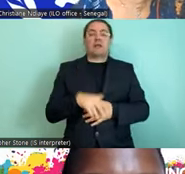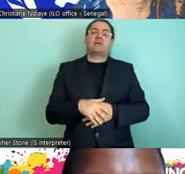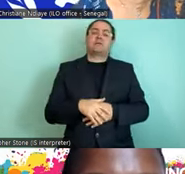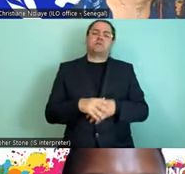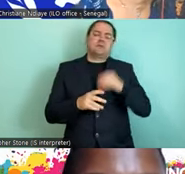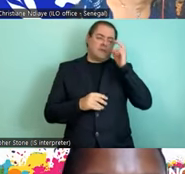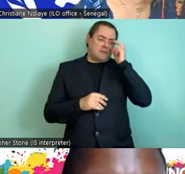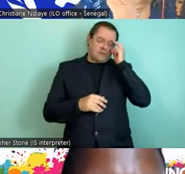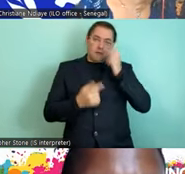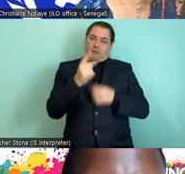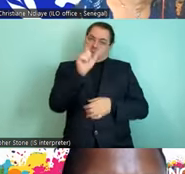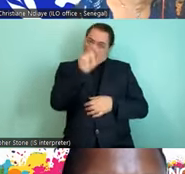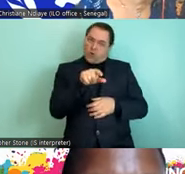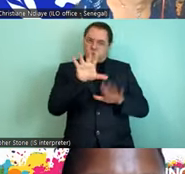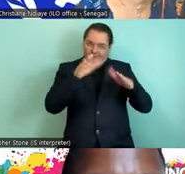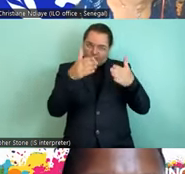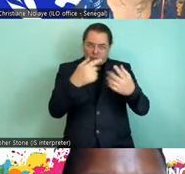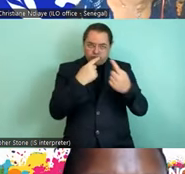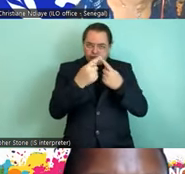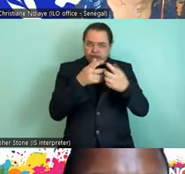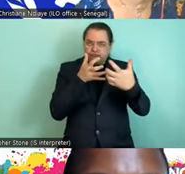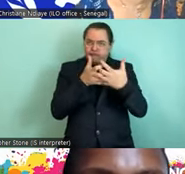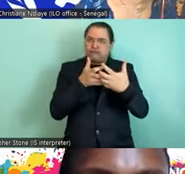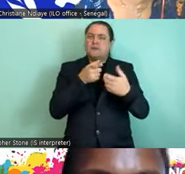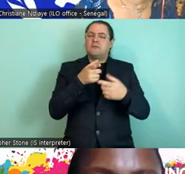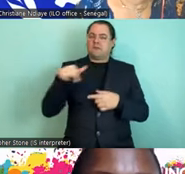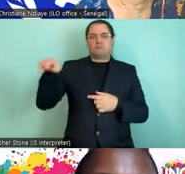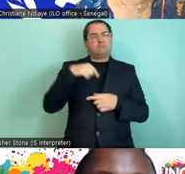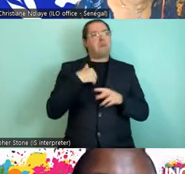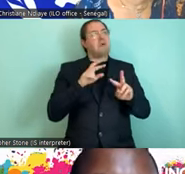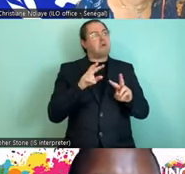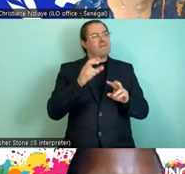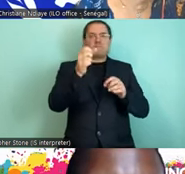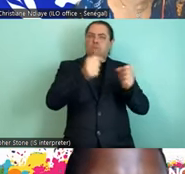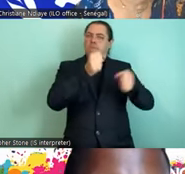helping our employees get ready for for for people with disabilities that will be bringing